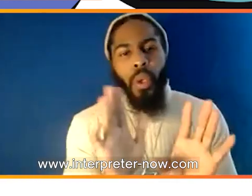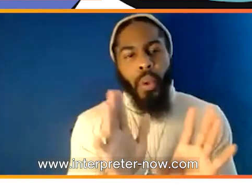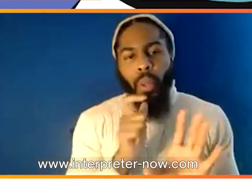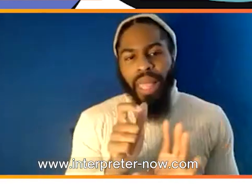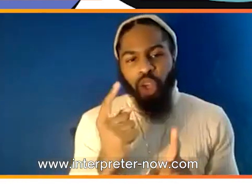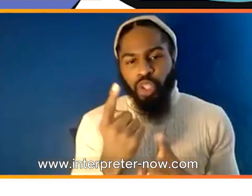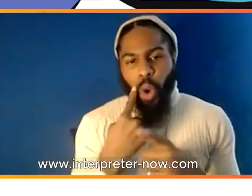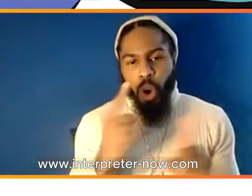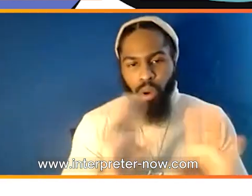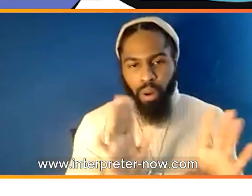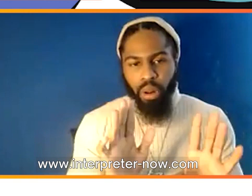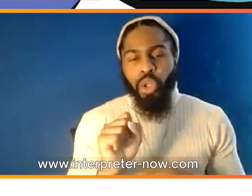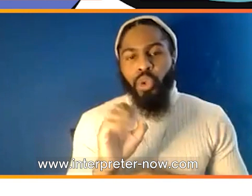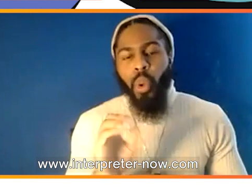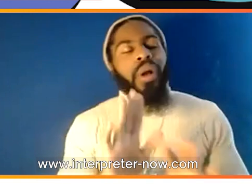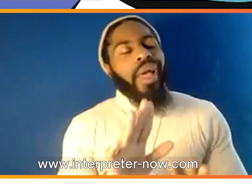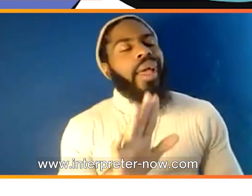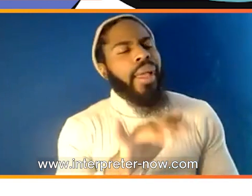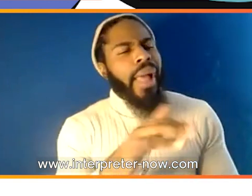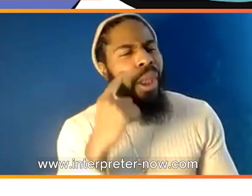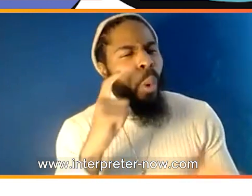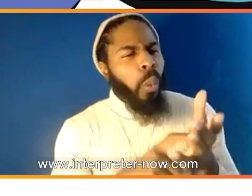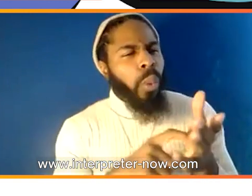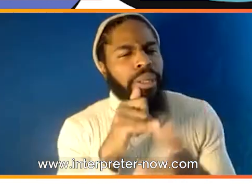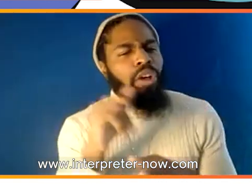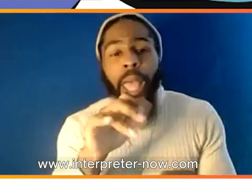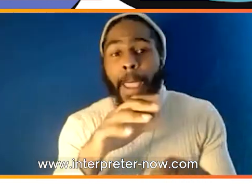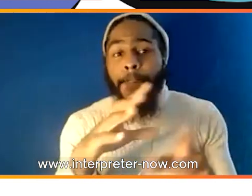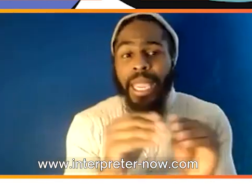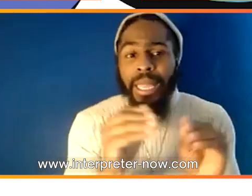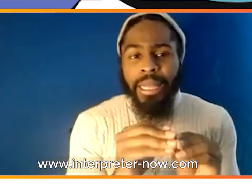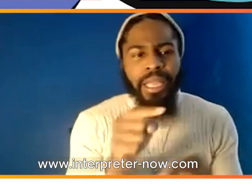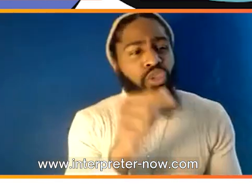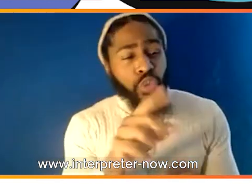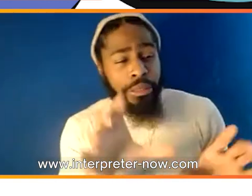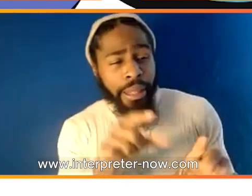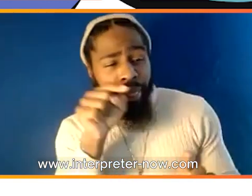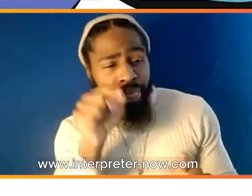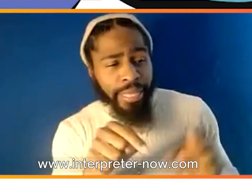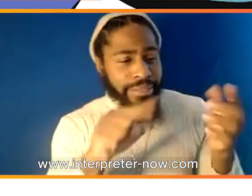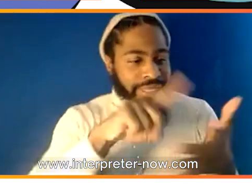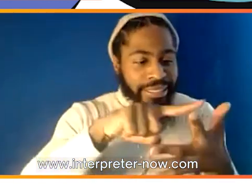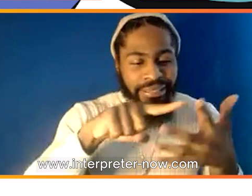or you said this, and I think it might have." So just very soft. "Maybe that made so and